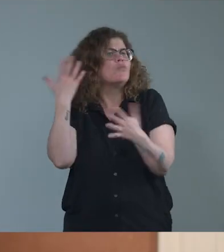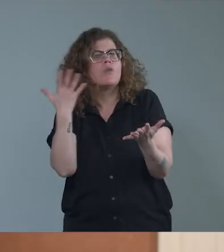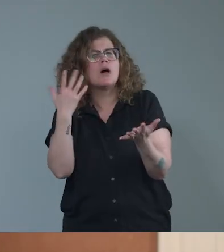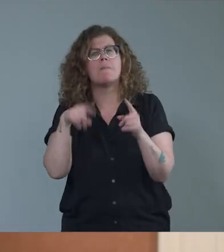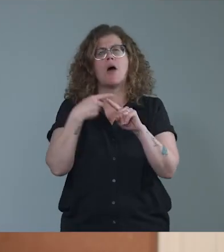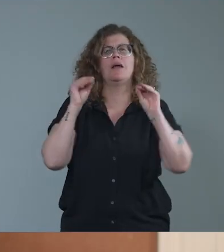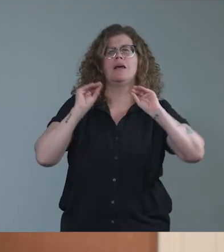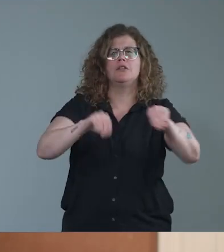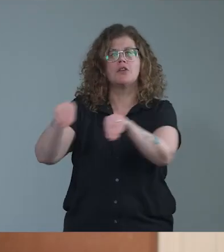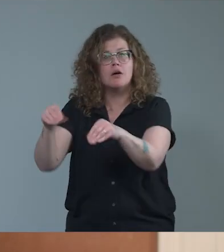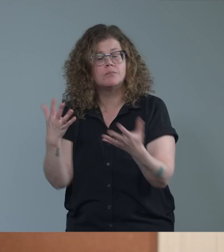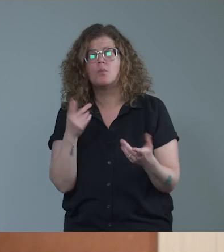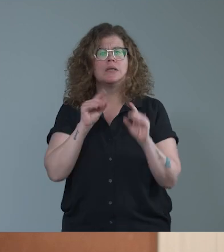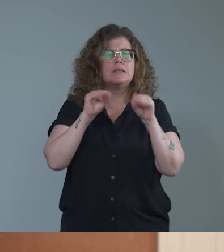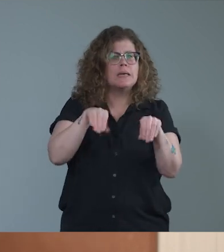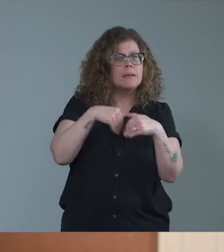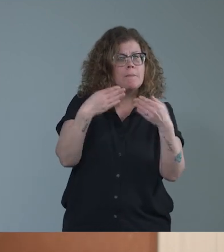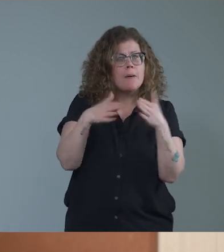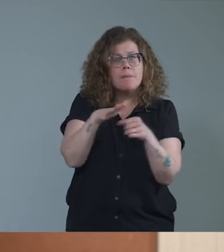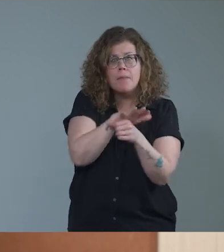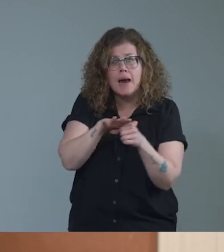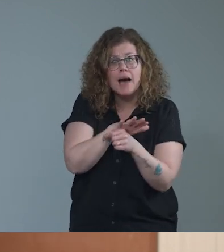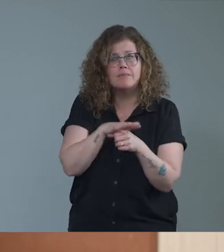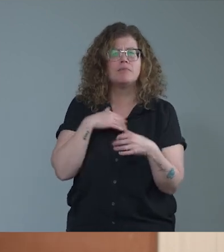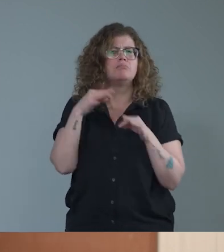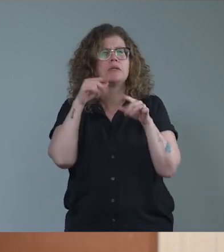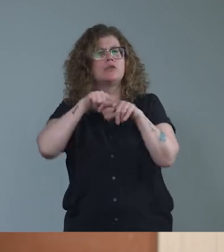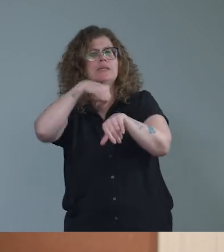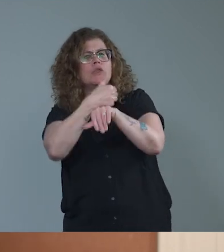Installing anything in the public realm comes with its own set of rules